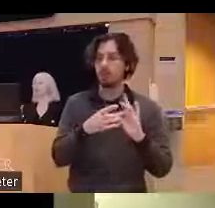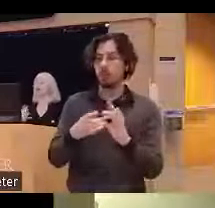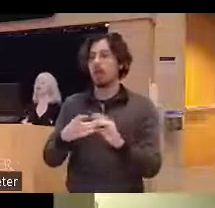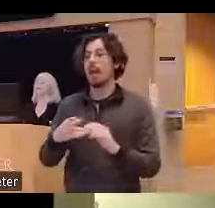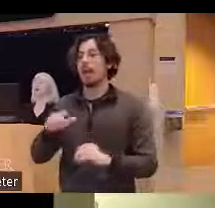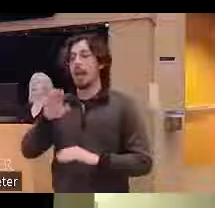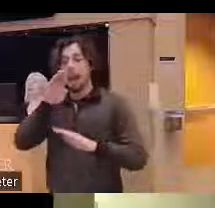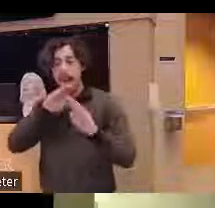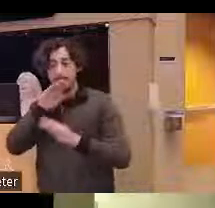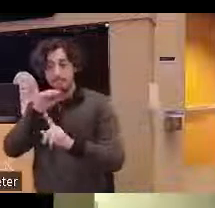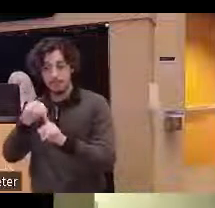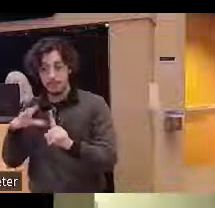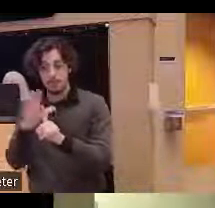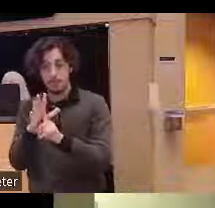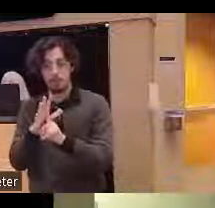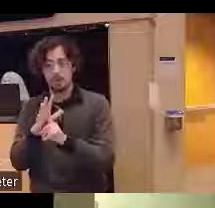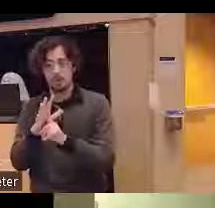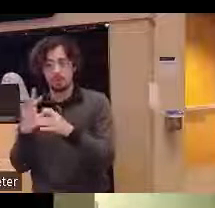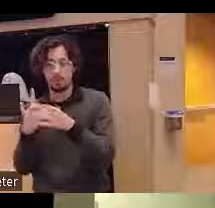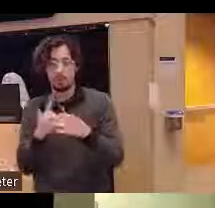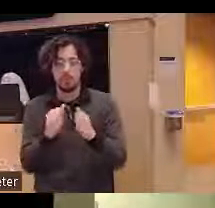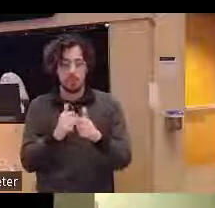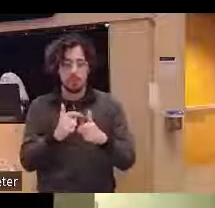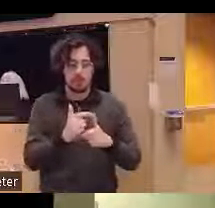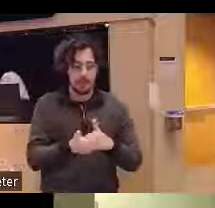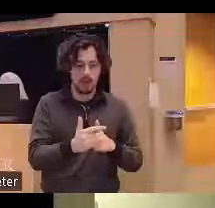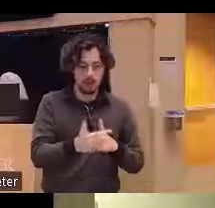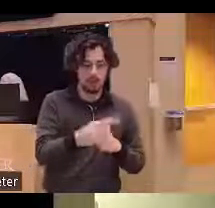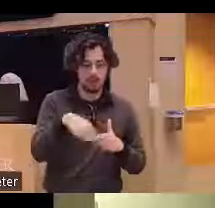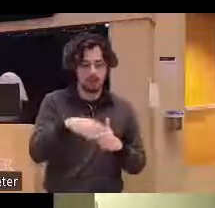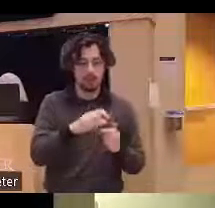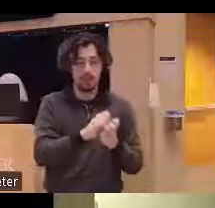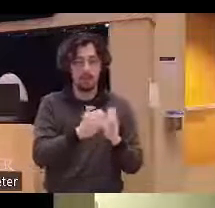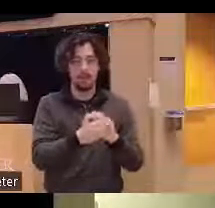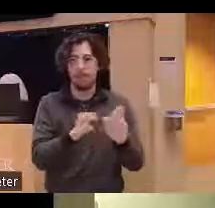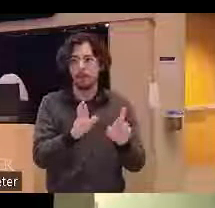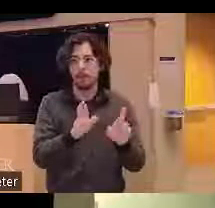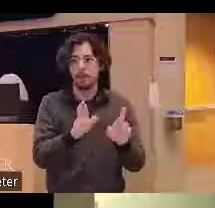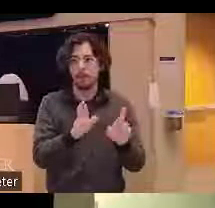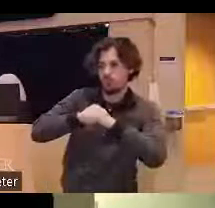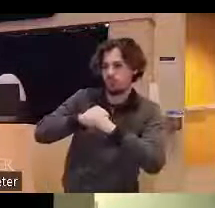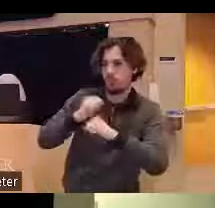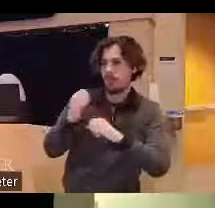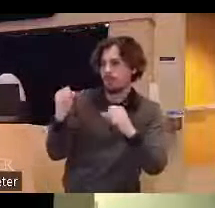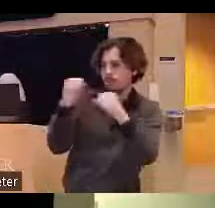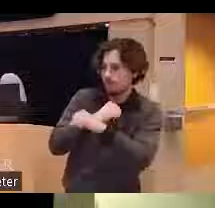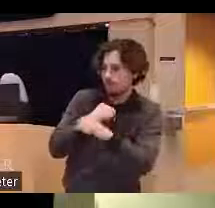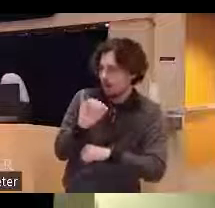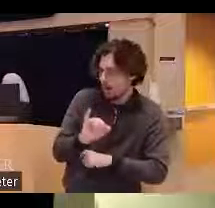to Pathways that evolved to make you more ready to fight off infection and infection has wiped